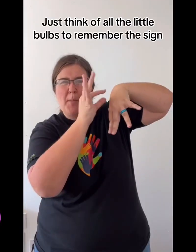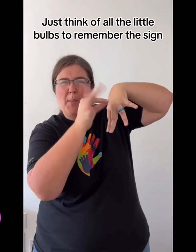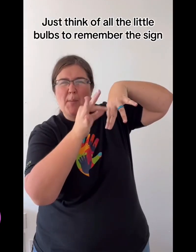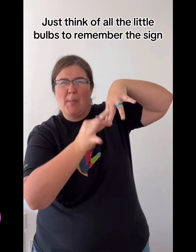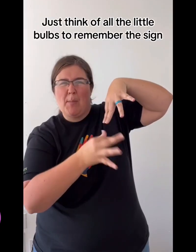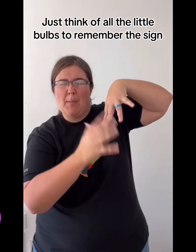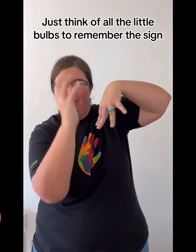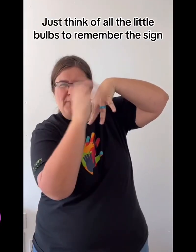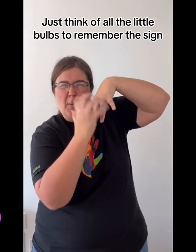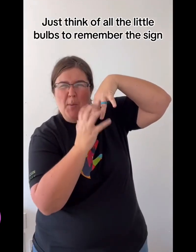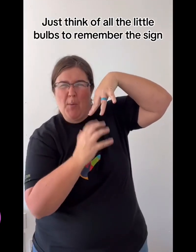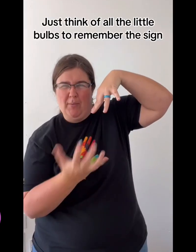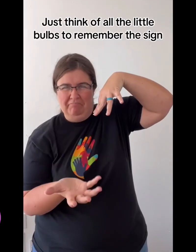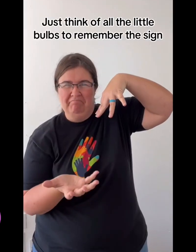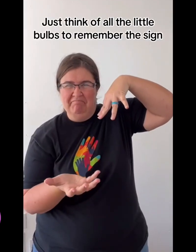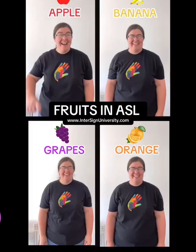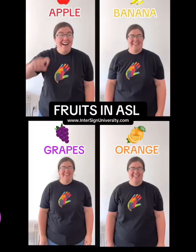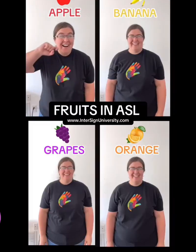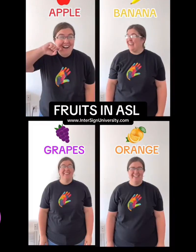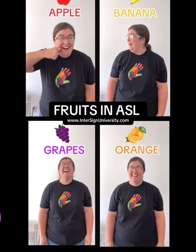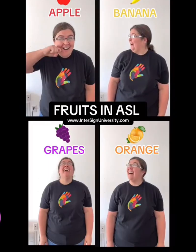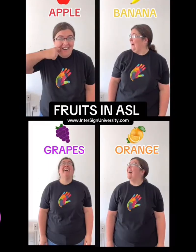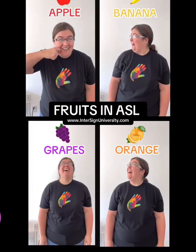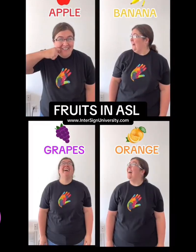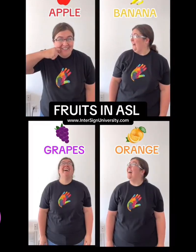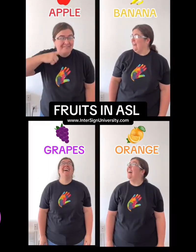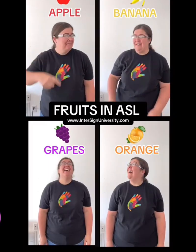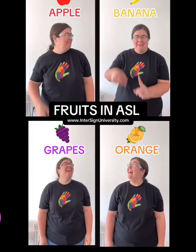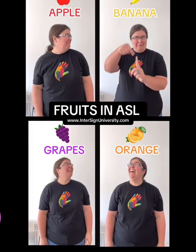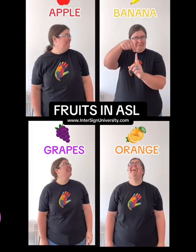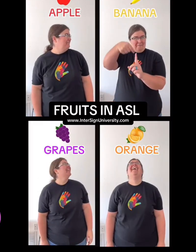Just think of all the little bulbs to remember the sign.